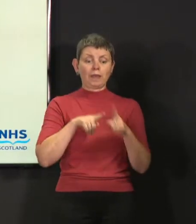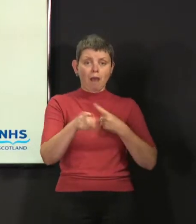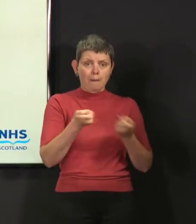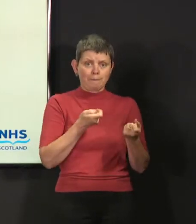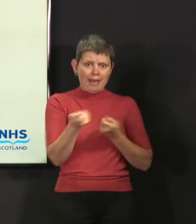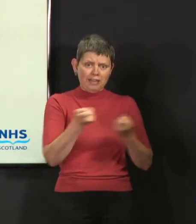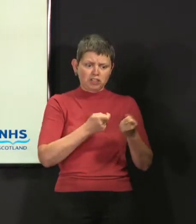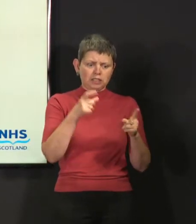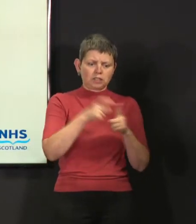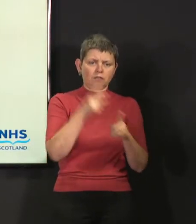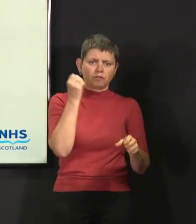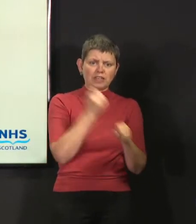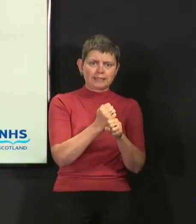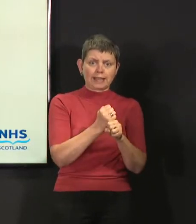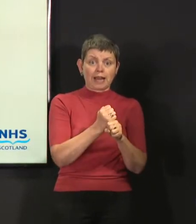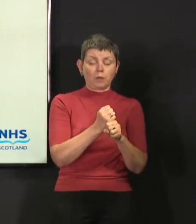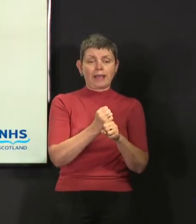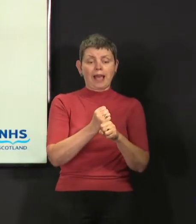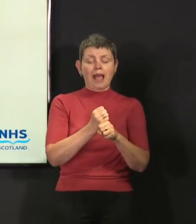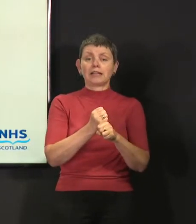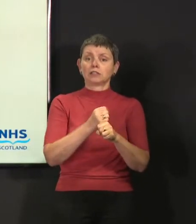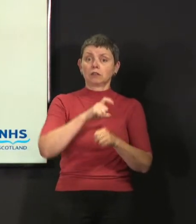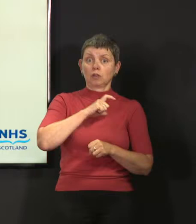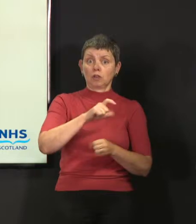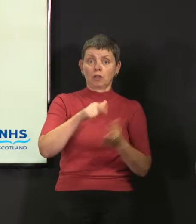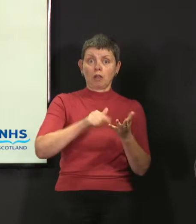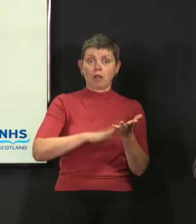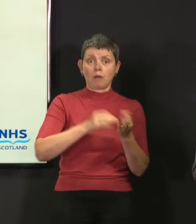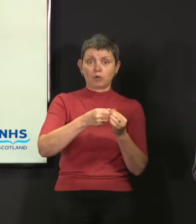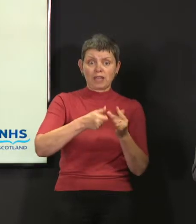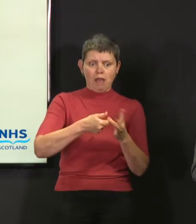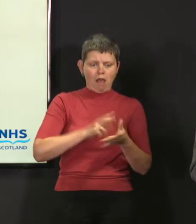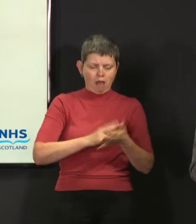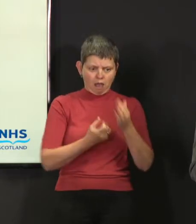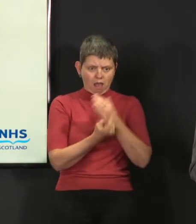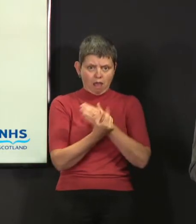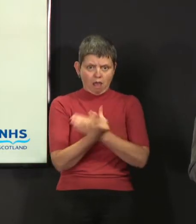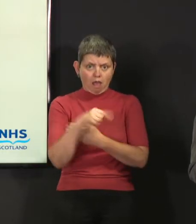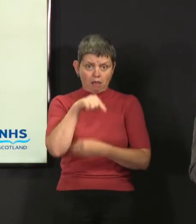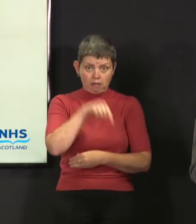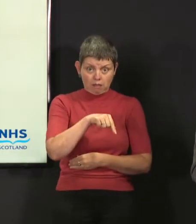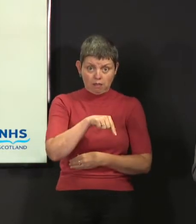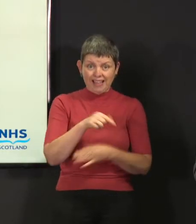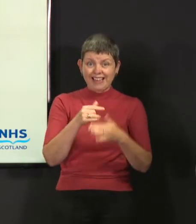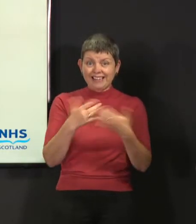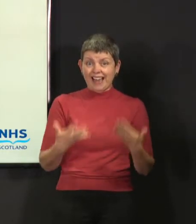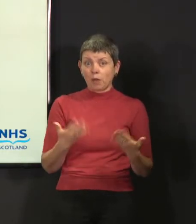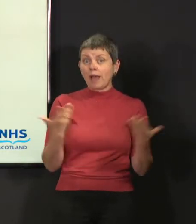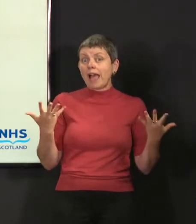Galloway and Cumbria outbreak of Covid-19. There are now 11 positive cases in